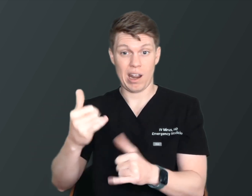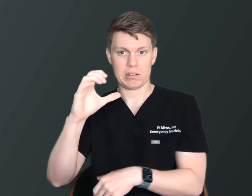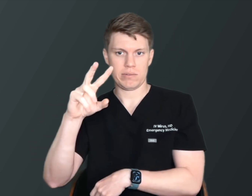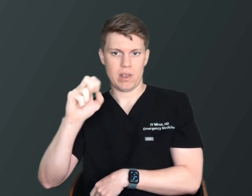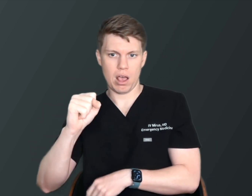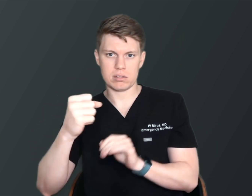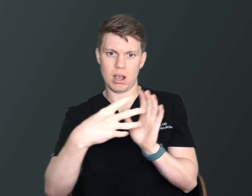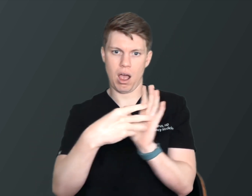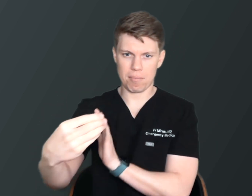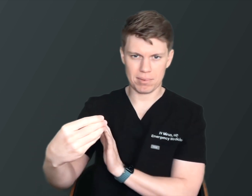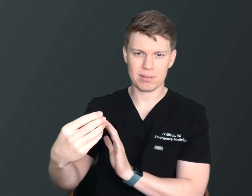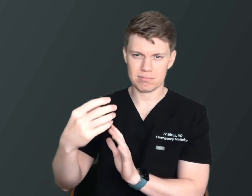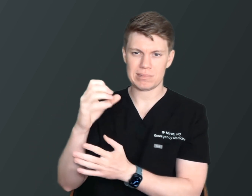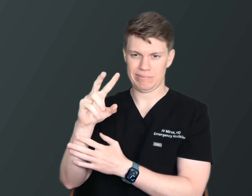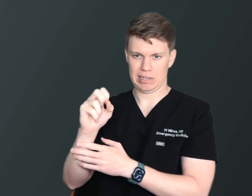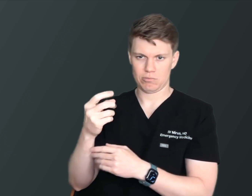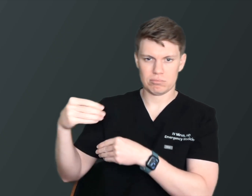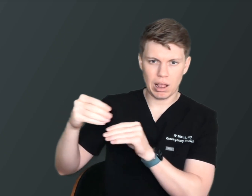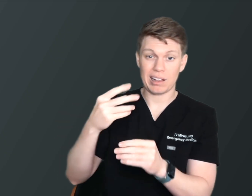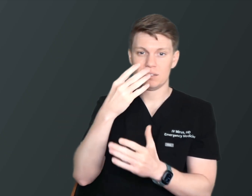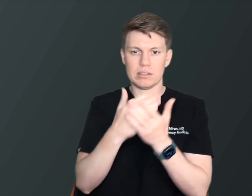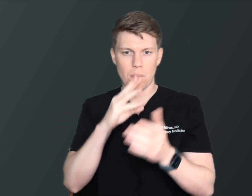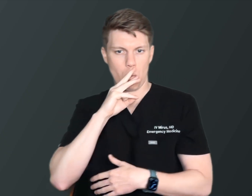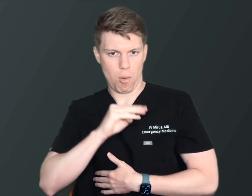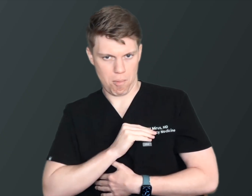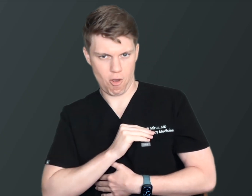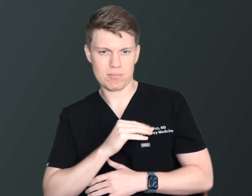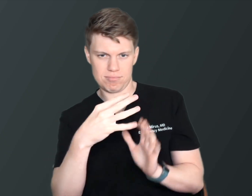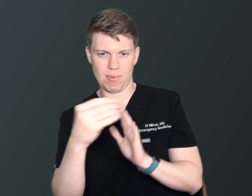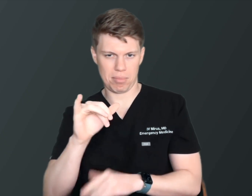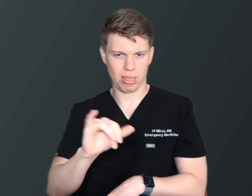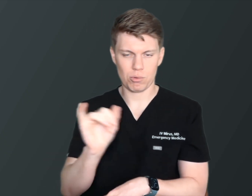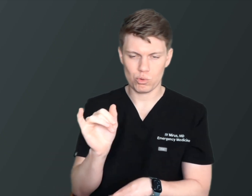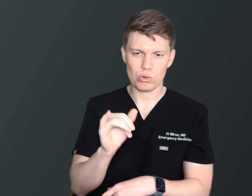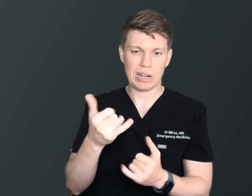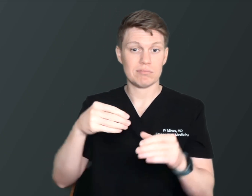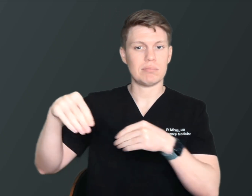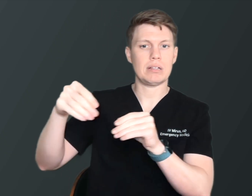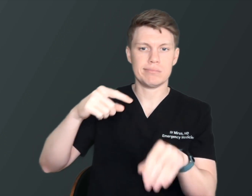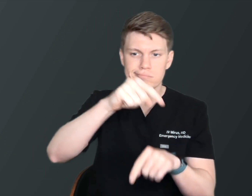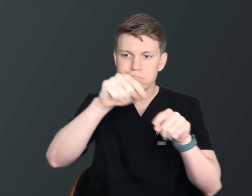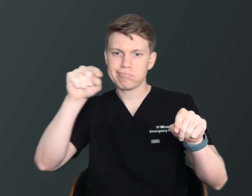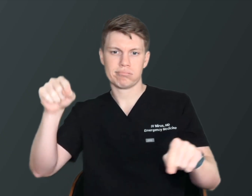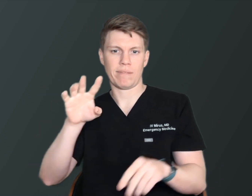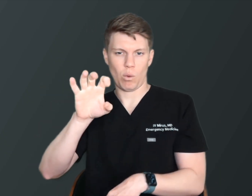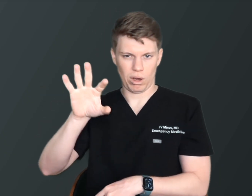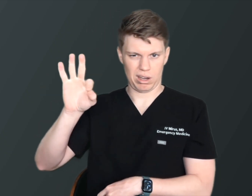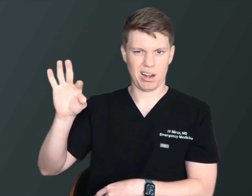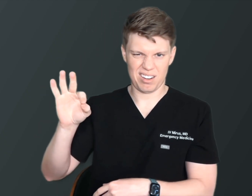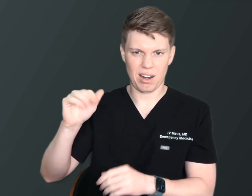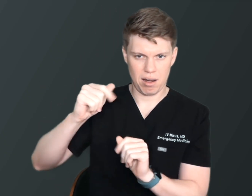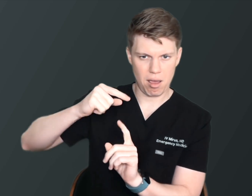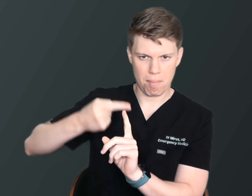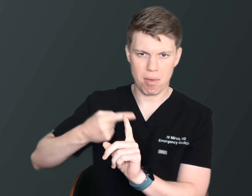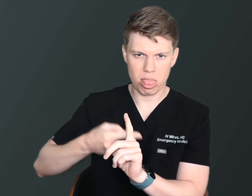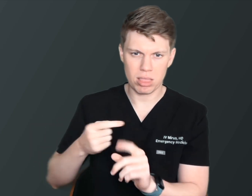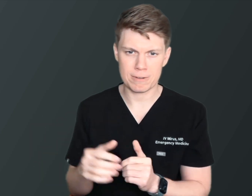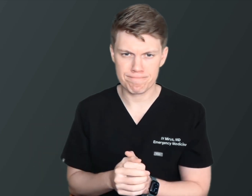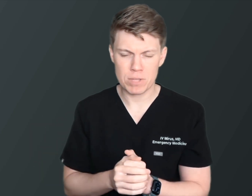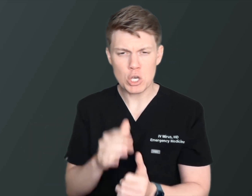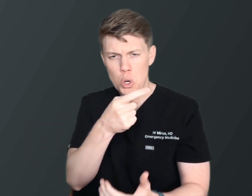and it’s the same at CVS and at Walmart as well.